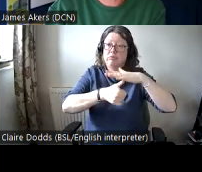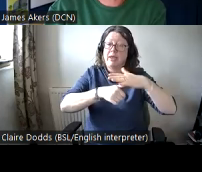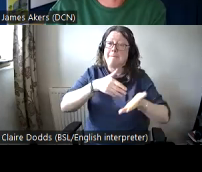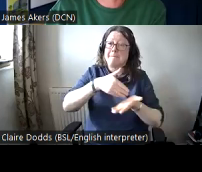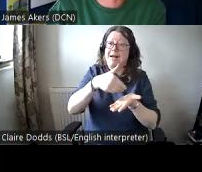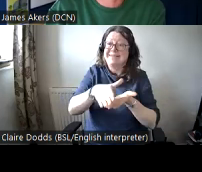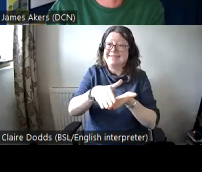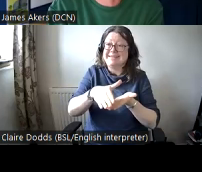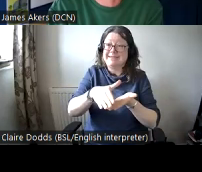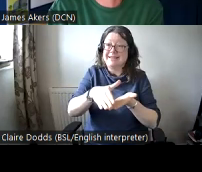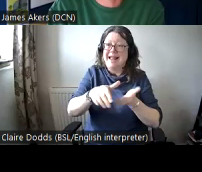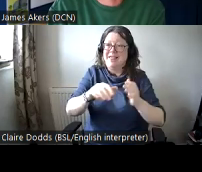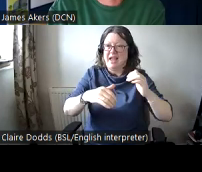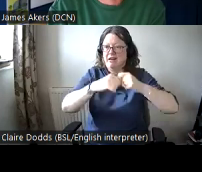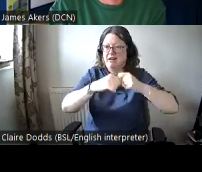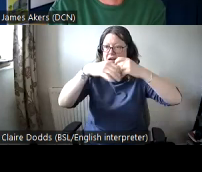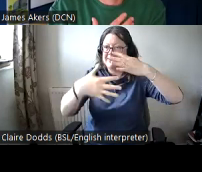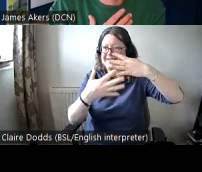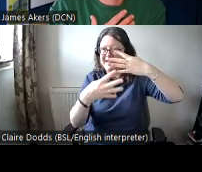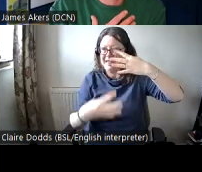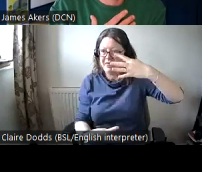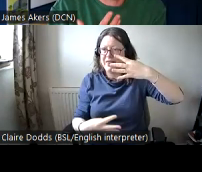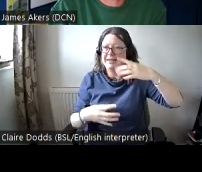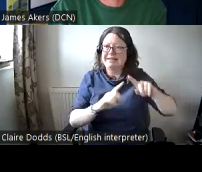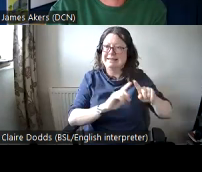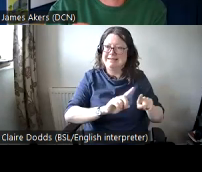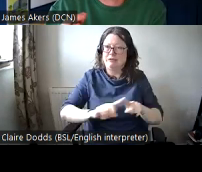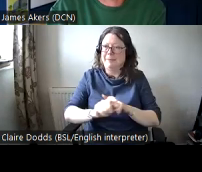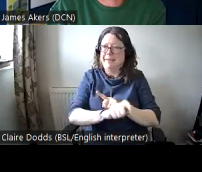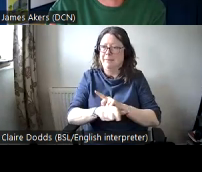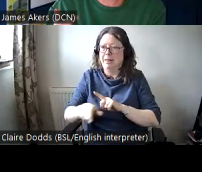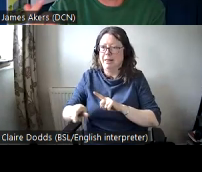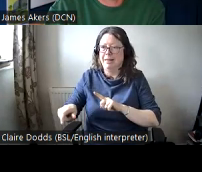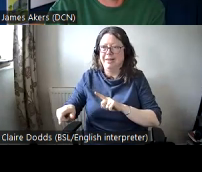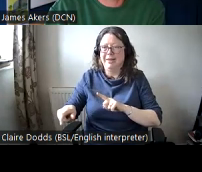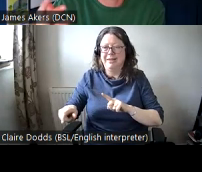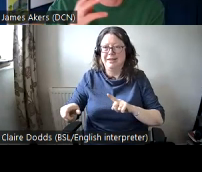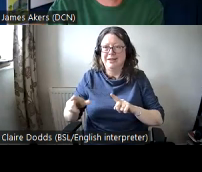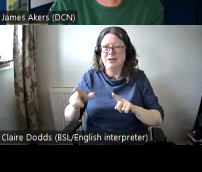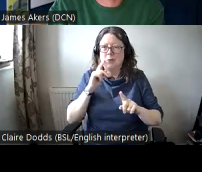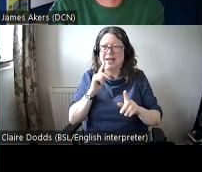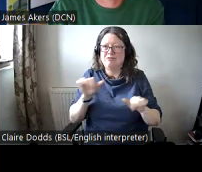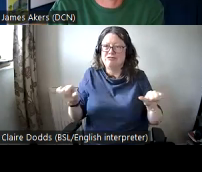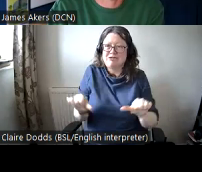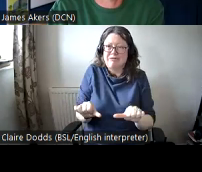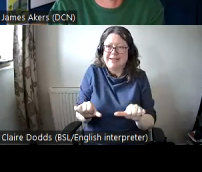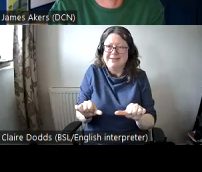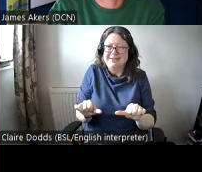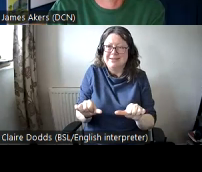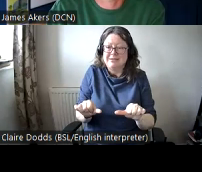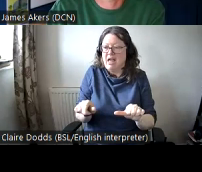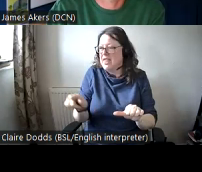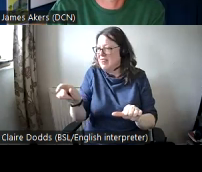It means that it restricts the permissions and the ability to add users and make big changes to your Google Analytics 4 account